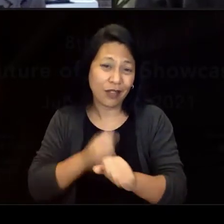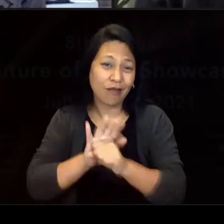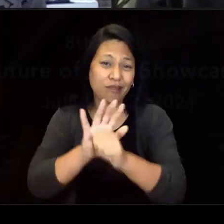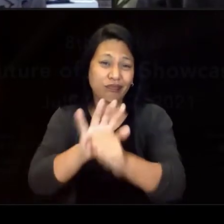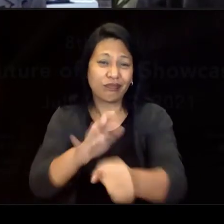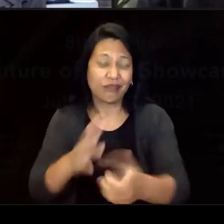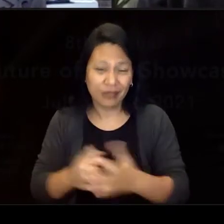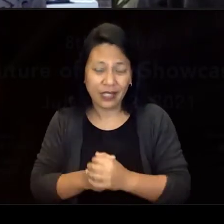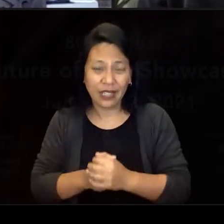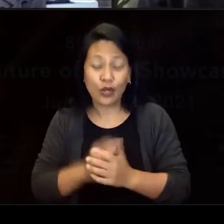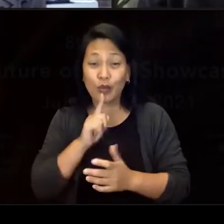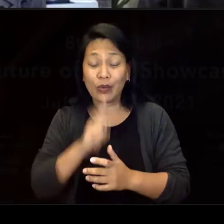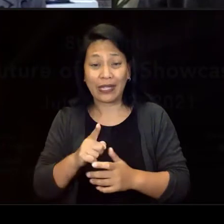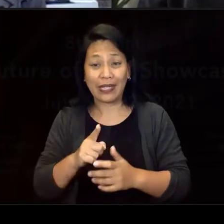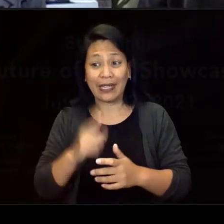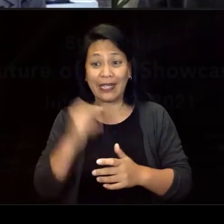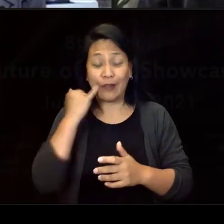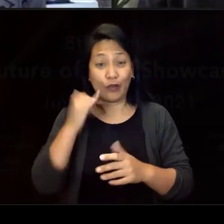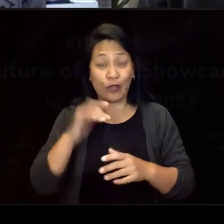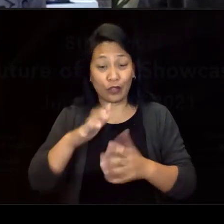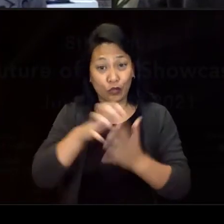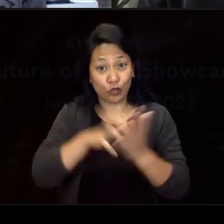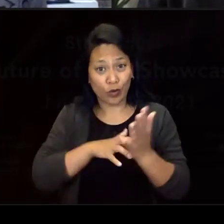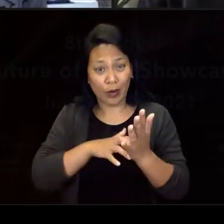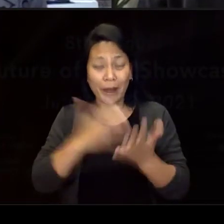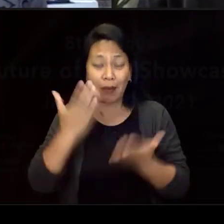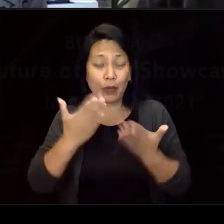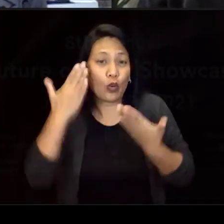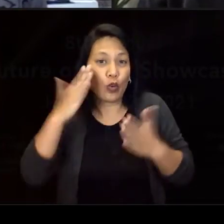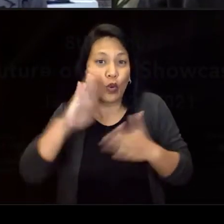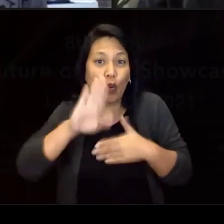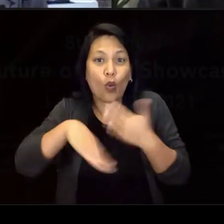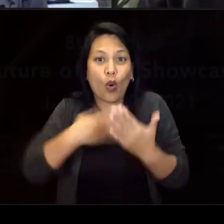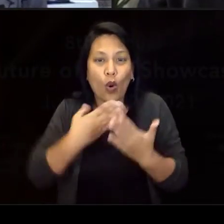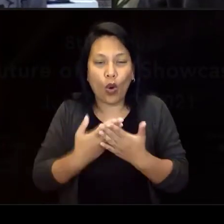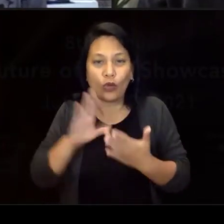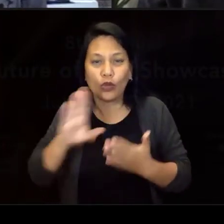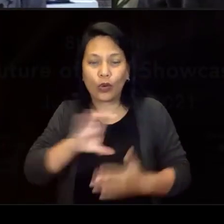full scope of what your character may be doing. Always ask that.